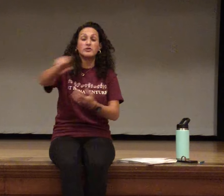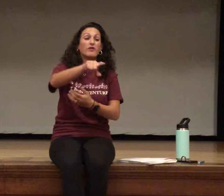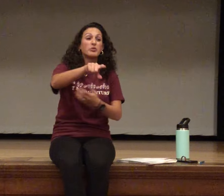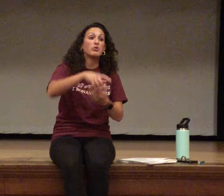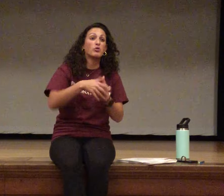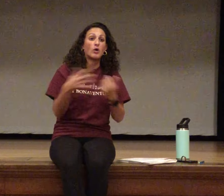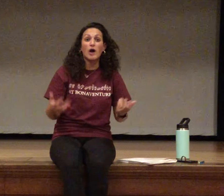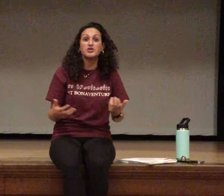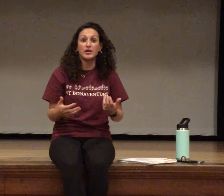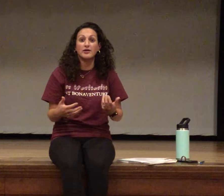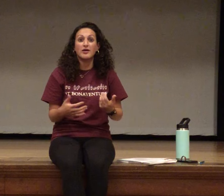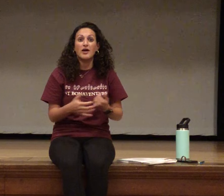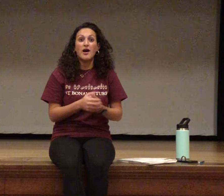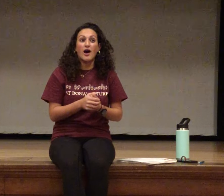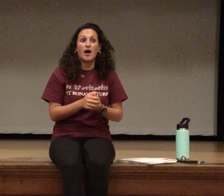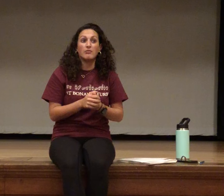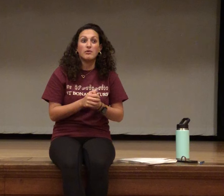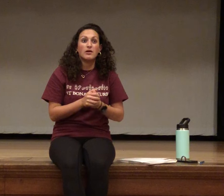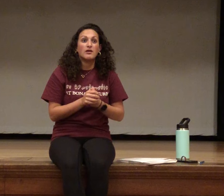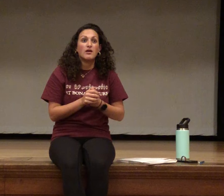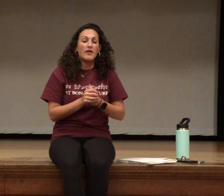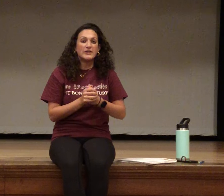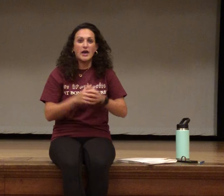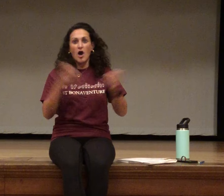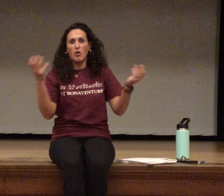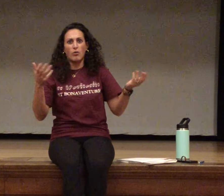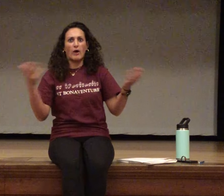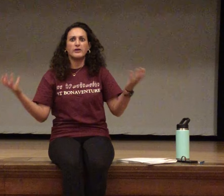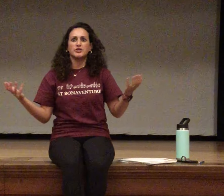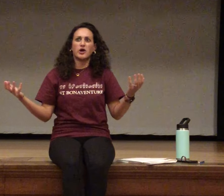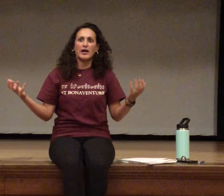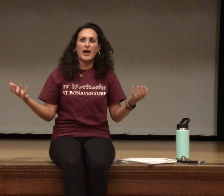other deaf people who are watching it um and they say oh well why don't they just turn on